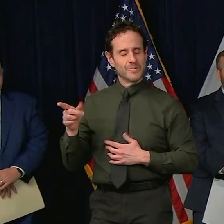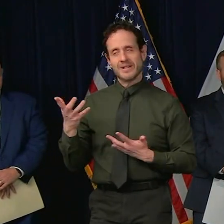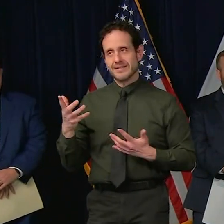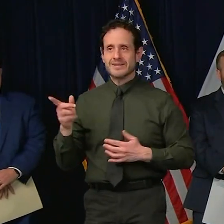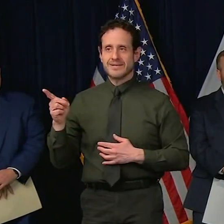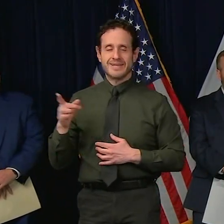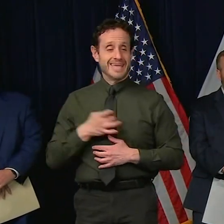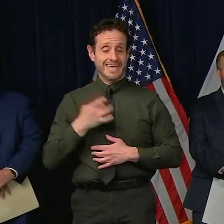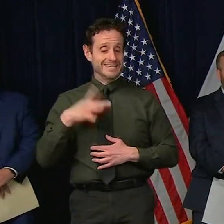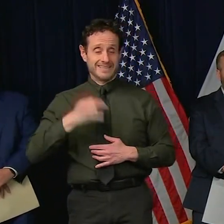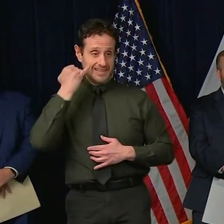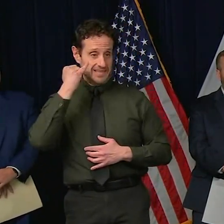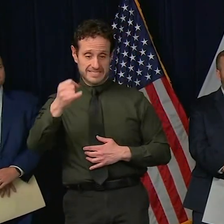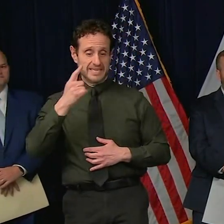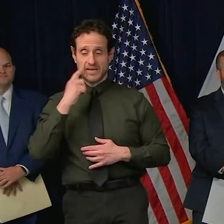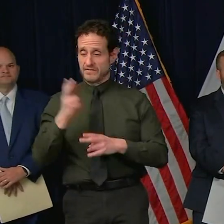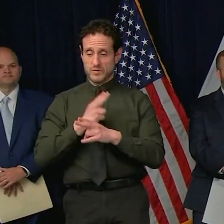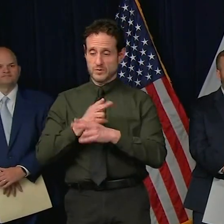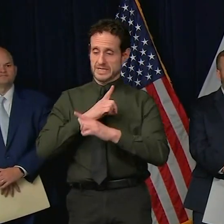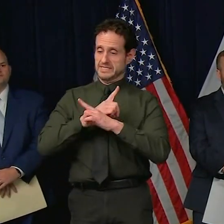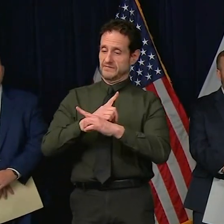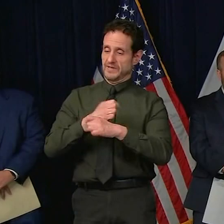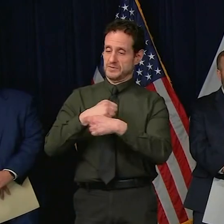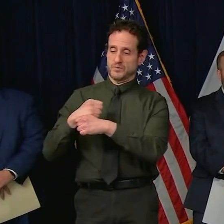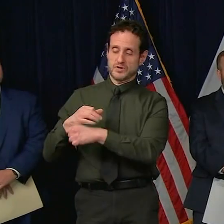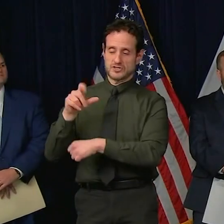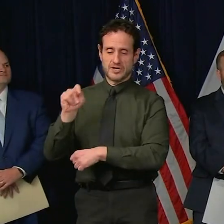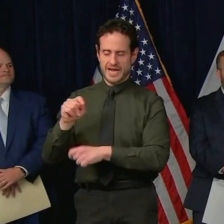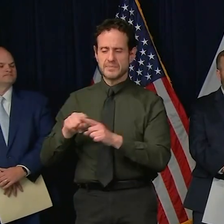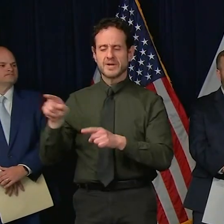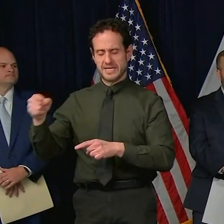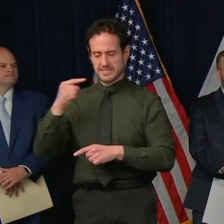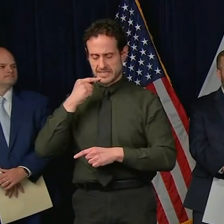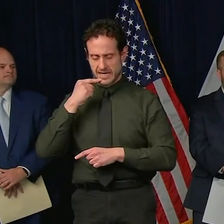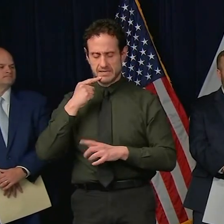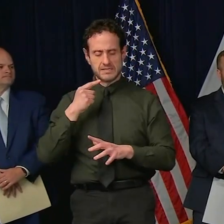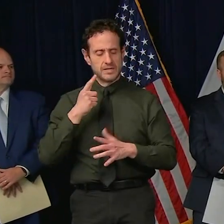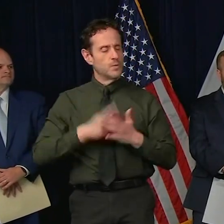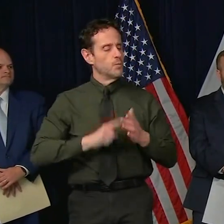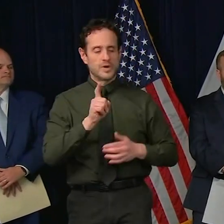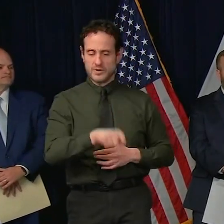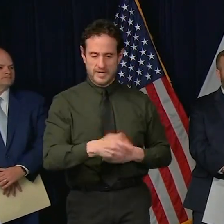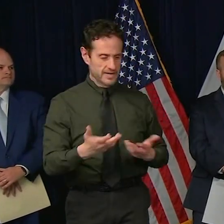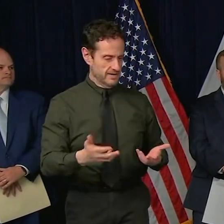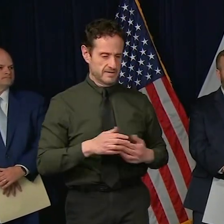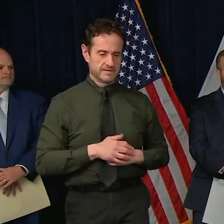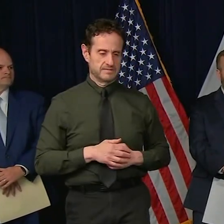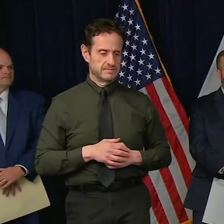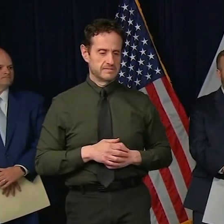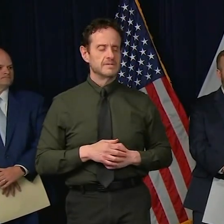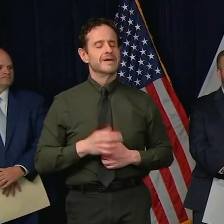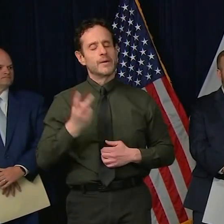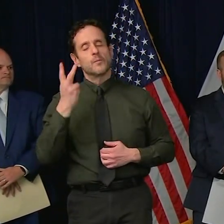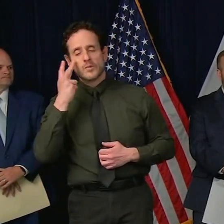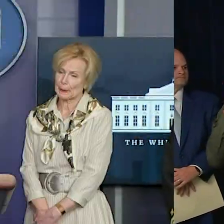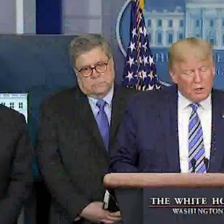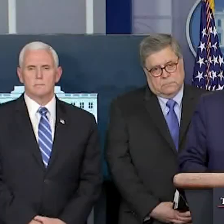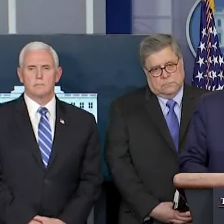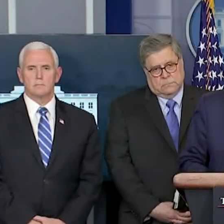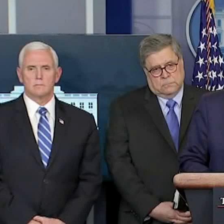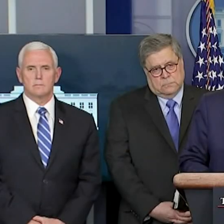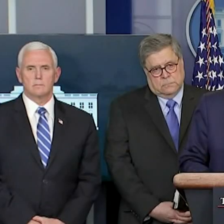HE DID SO MUCH LIKE THE IDEA